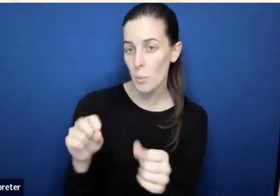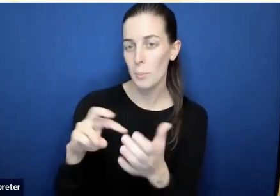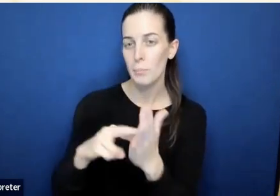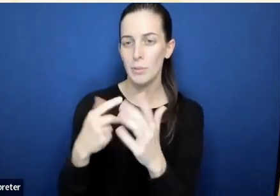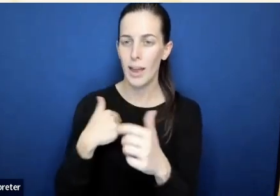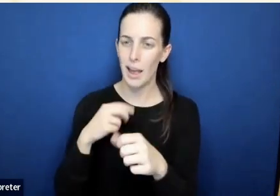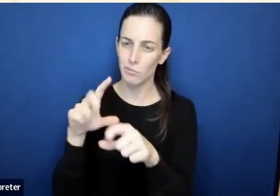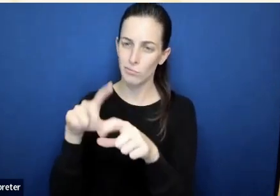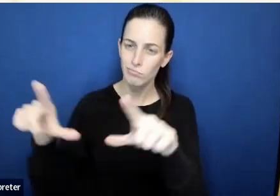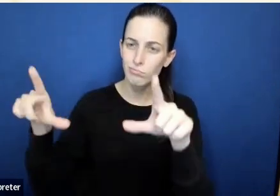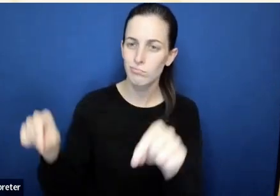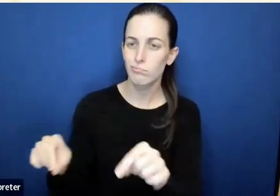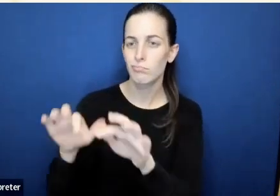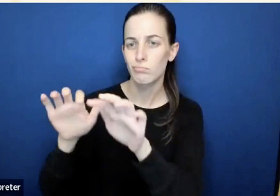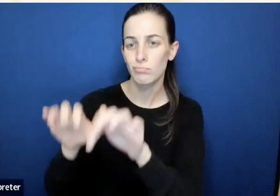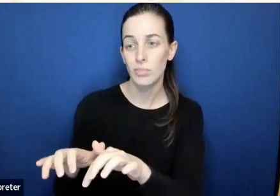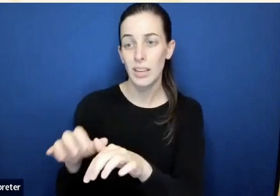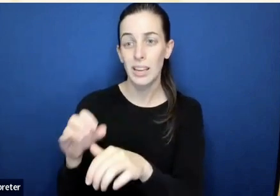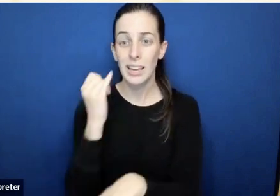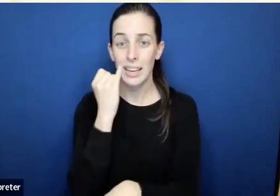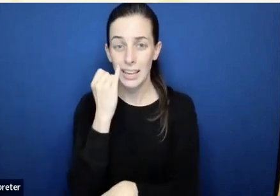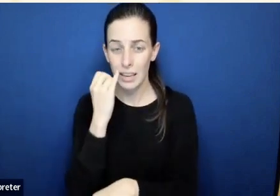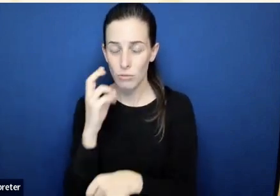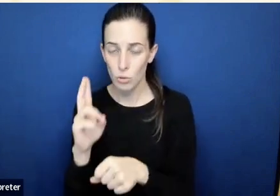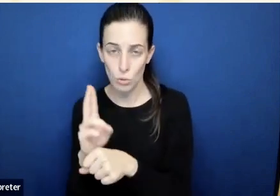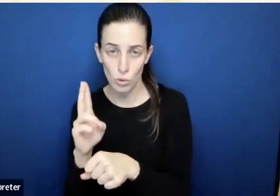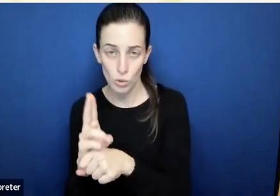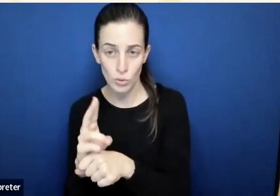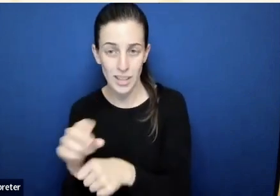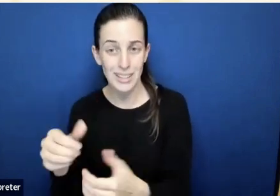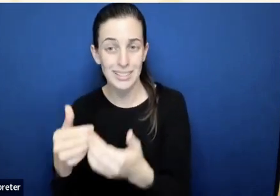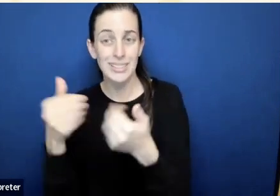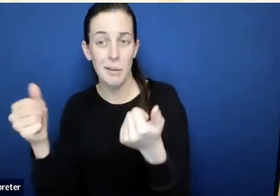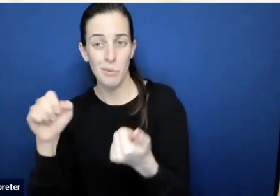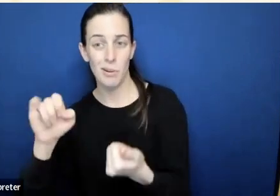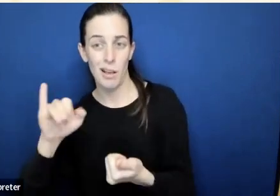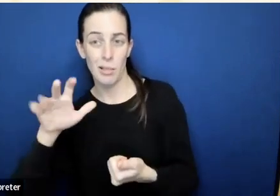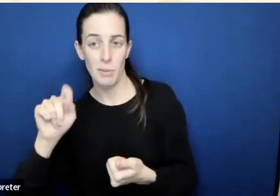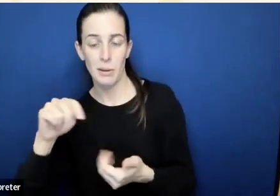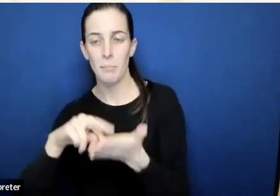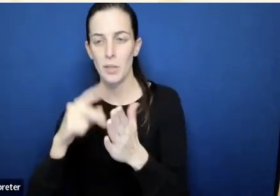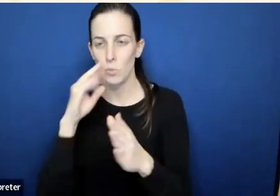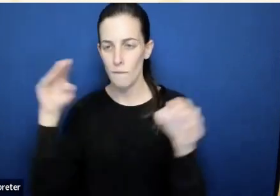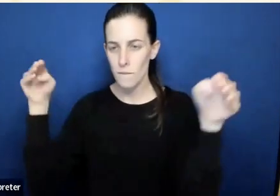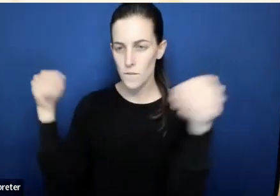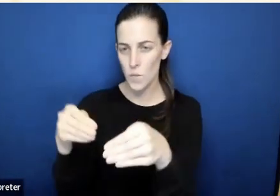So if you are using role equal to button on an element, you have to make it focusable with the keyboard.